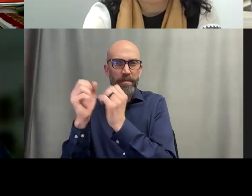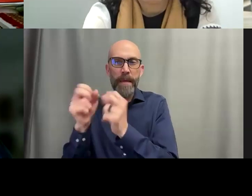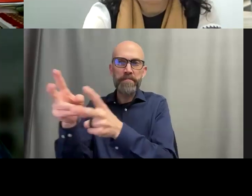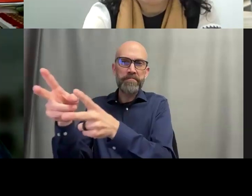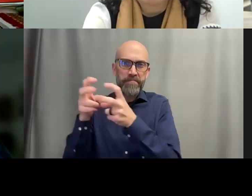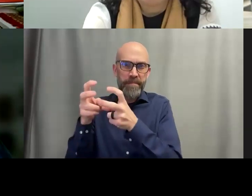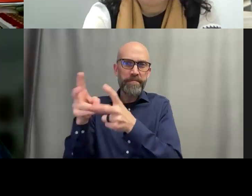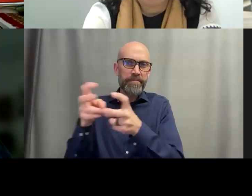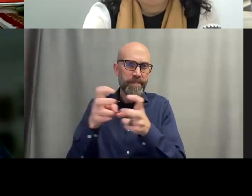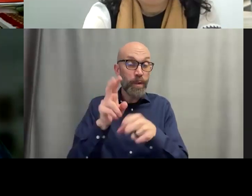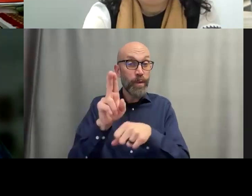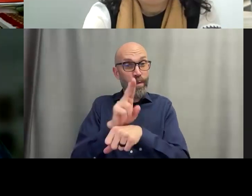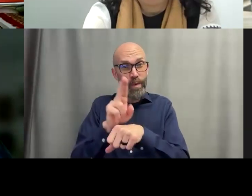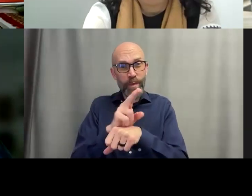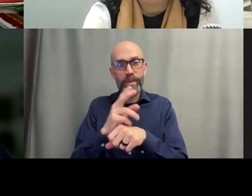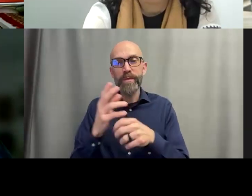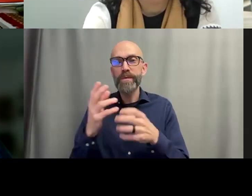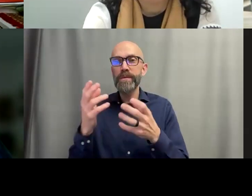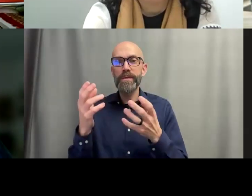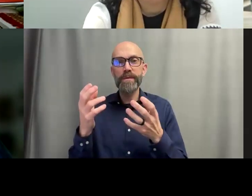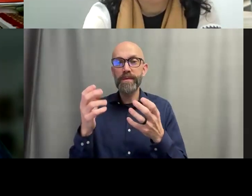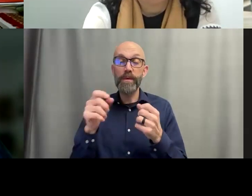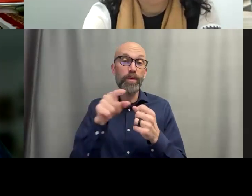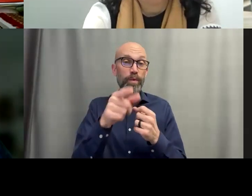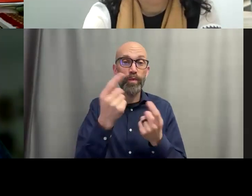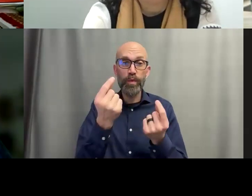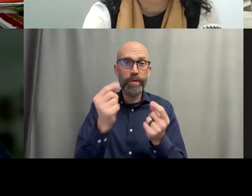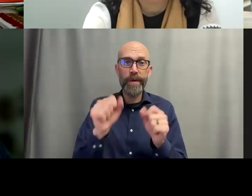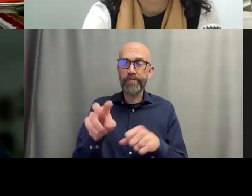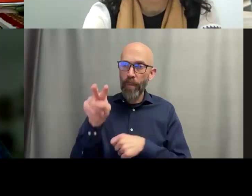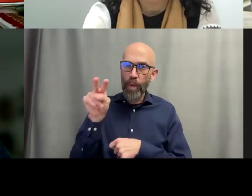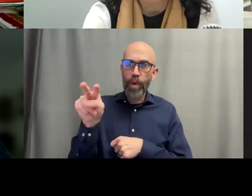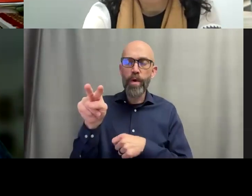And then in that case, you know, you can take a look and use a chapter here.